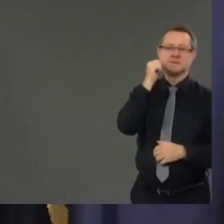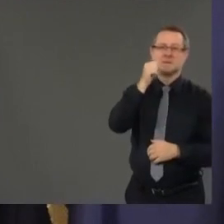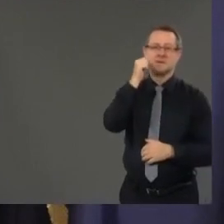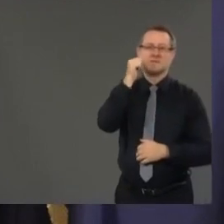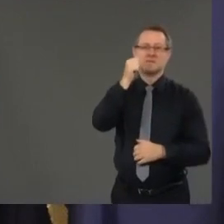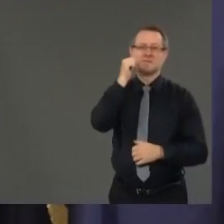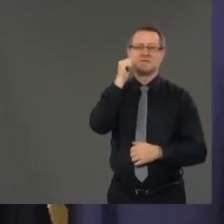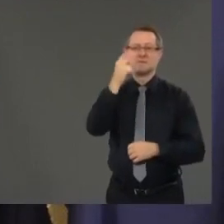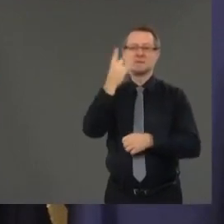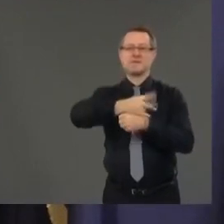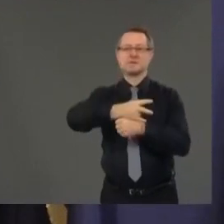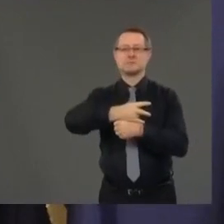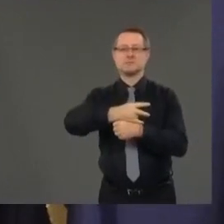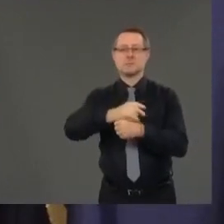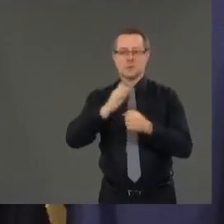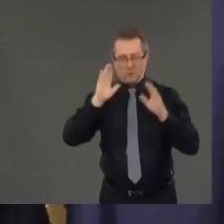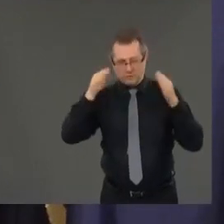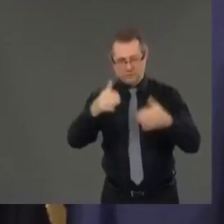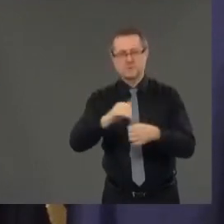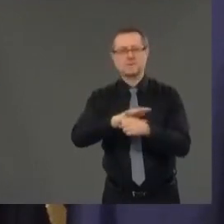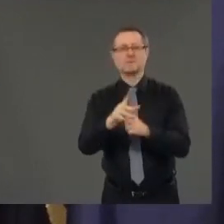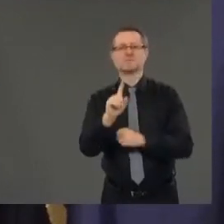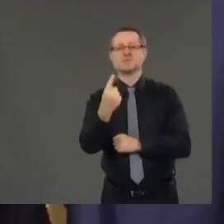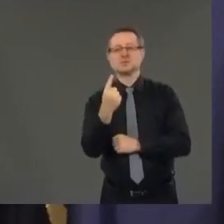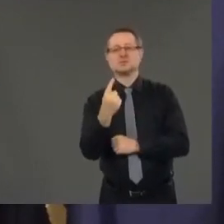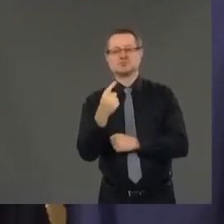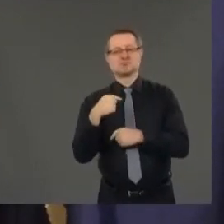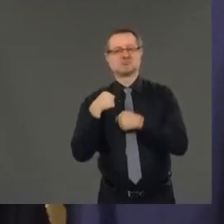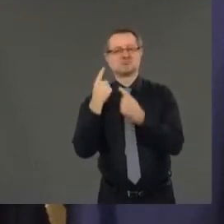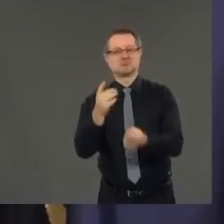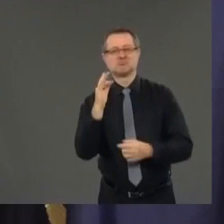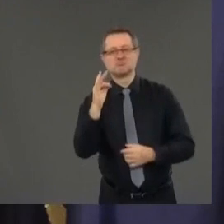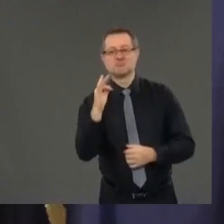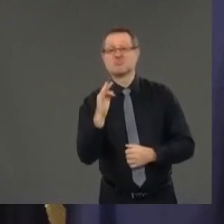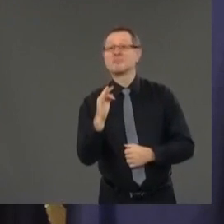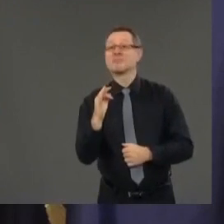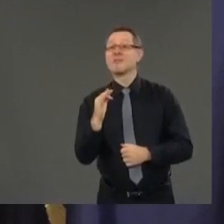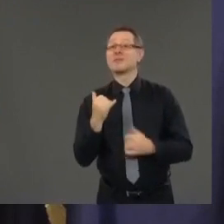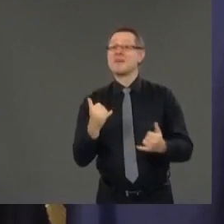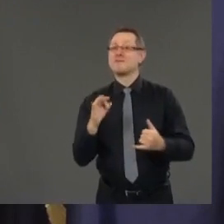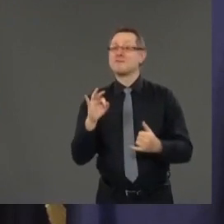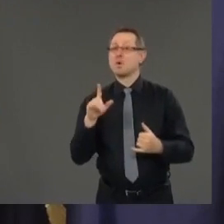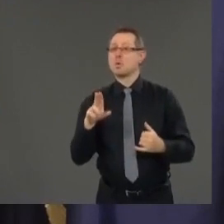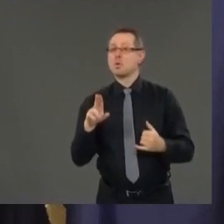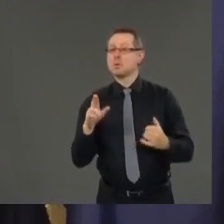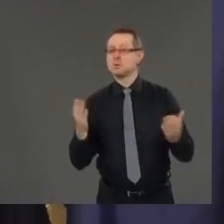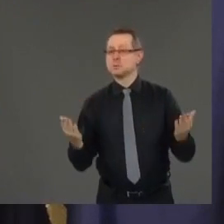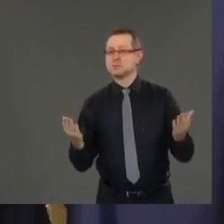SAID TO ALL OF THE LABS IN THIS STATE, WORK SEVEN DAYS A WEEK, 24 HOURS A DAY DOING COVID